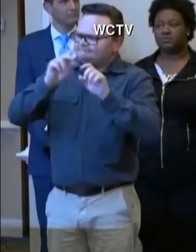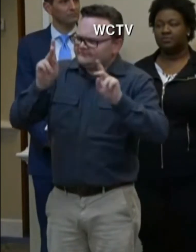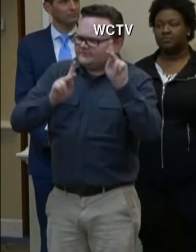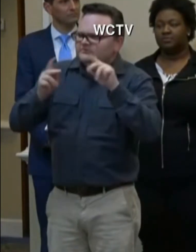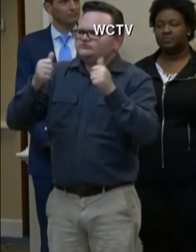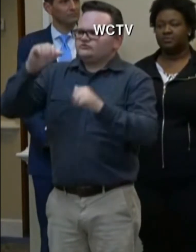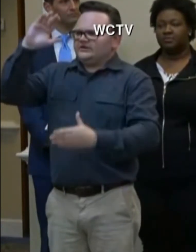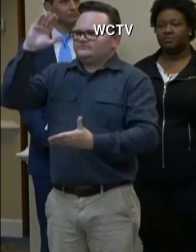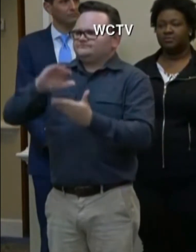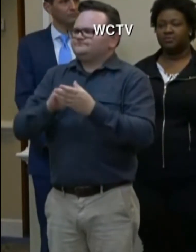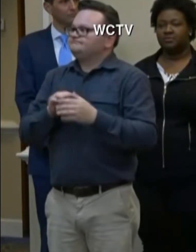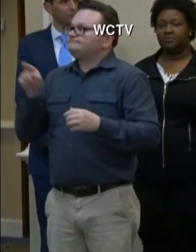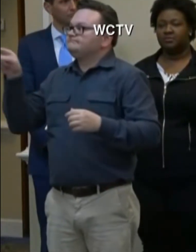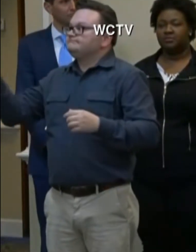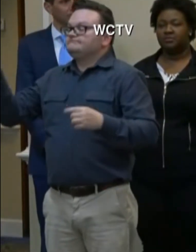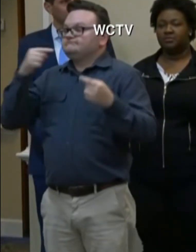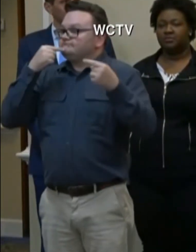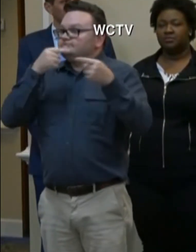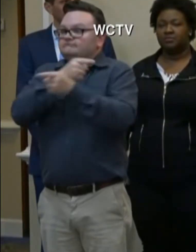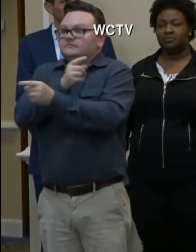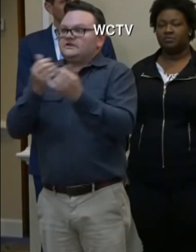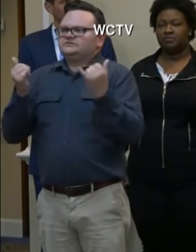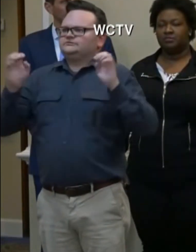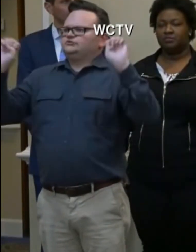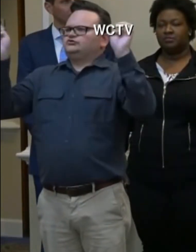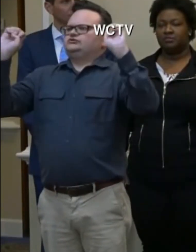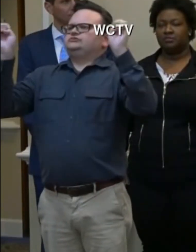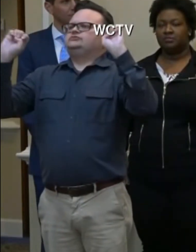governor declared a state of emergency which helped set up a unified command